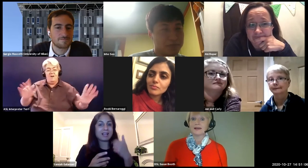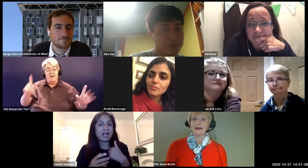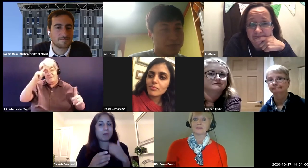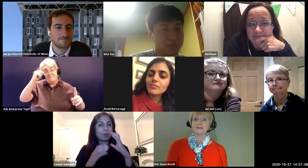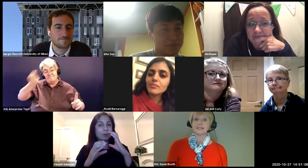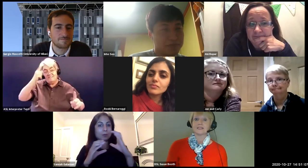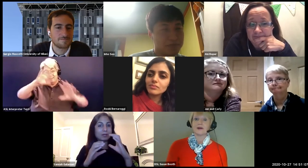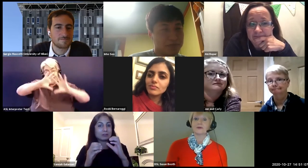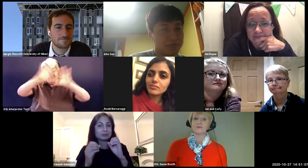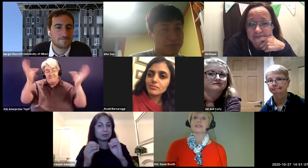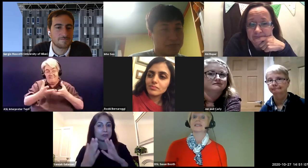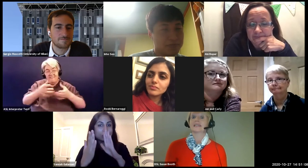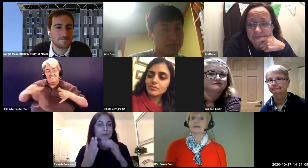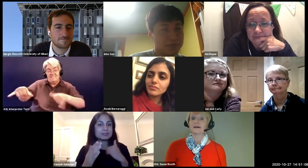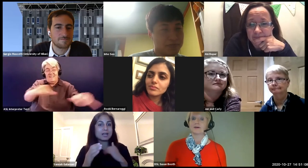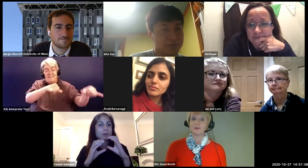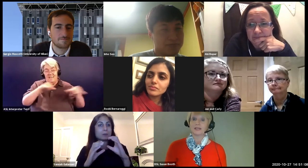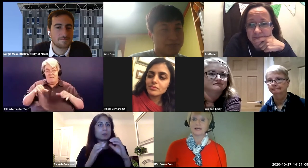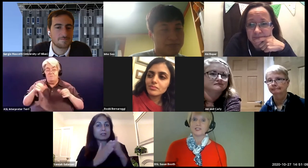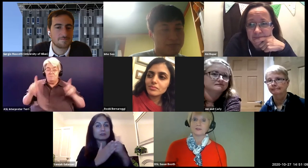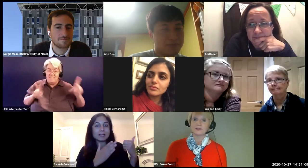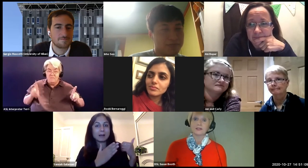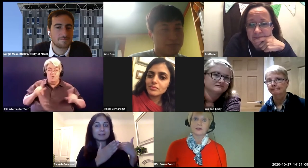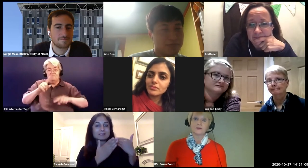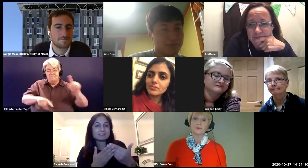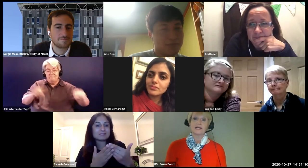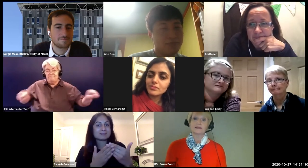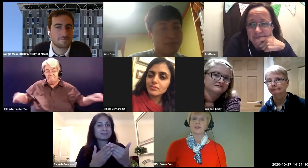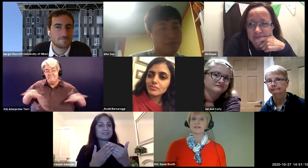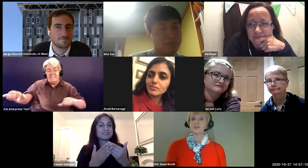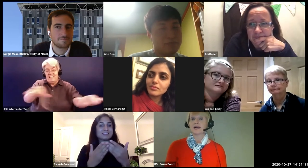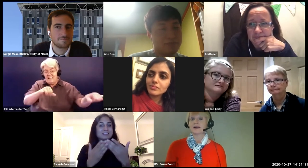and it's about rethinking our communication the way that we interact